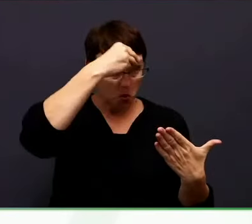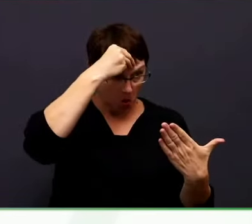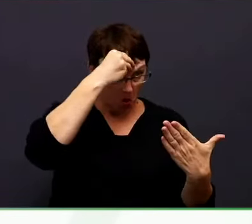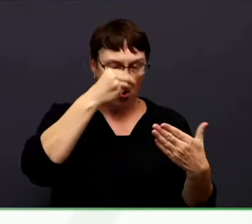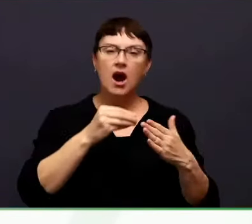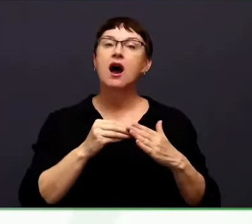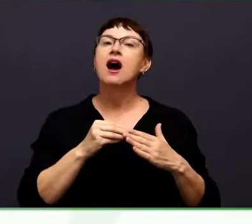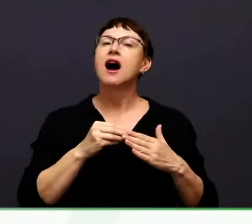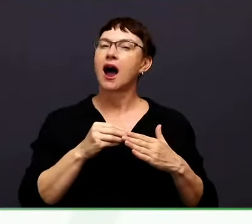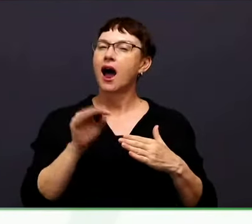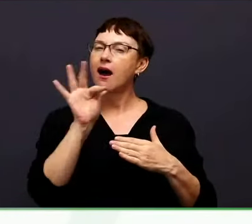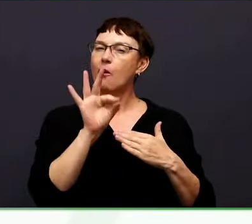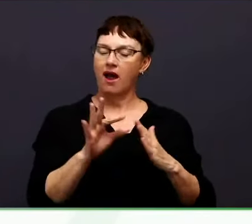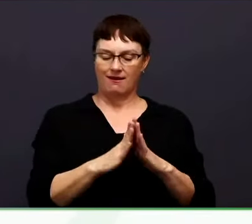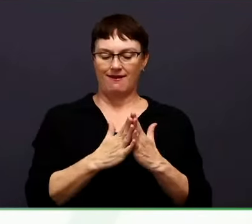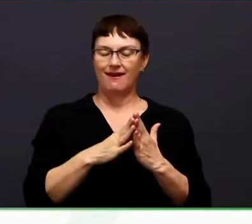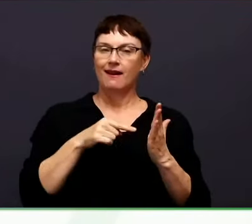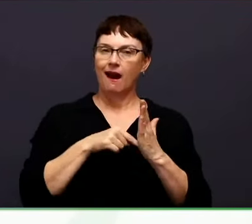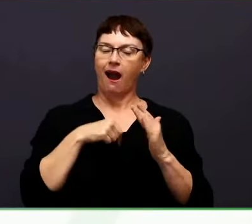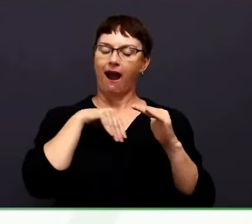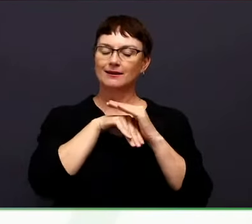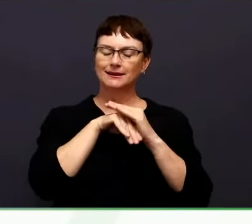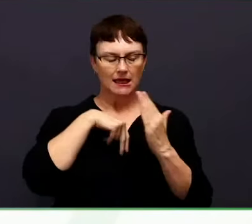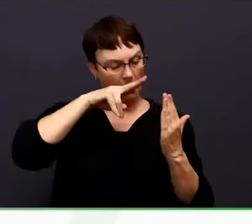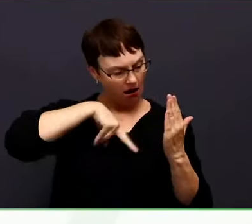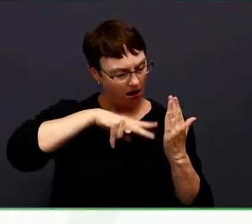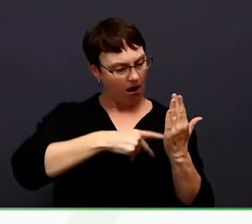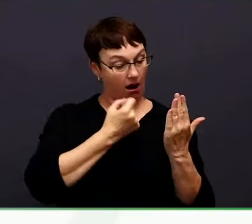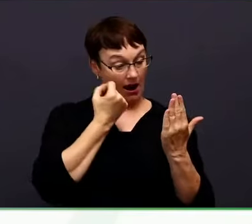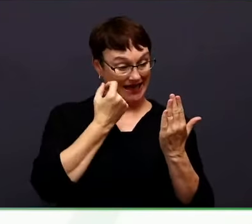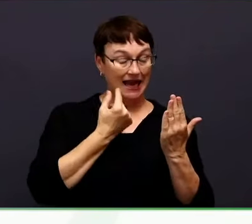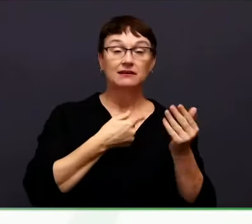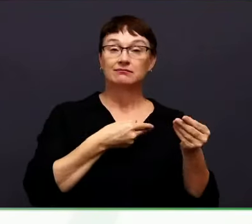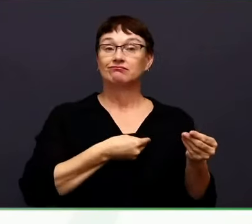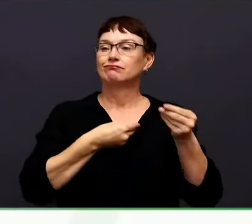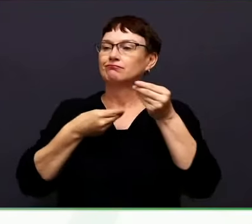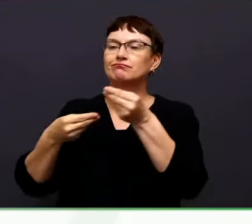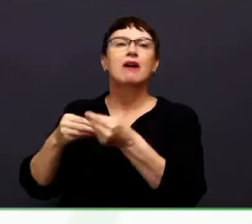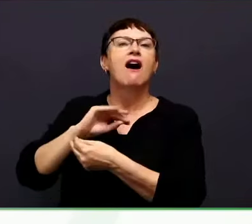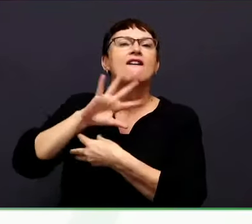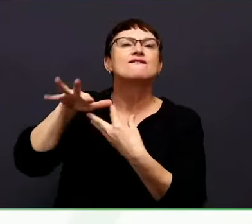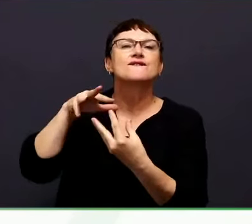The playing game where you can see some movies and get them questions